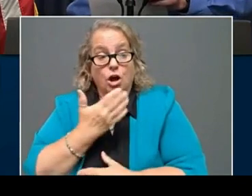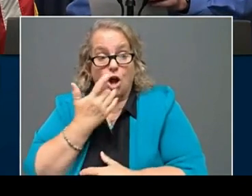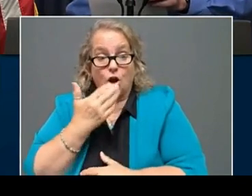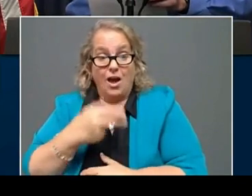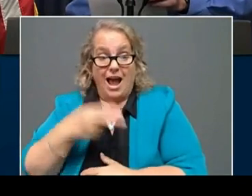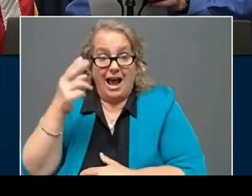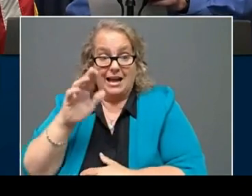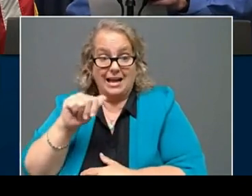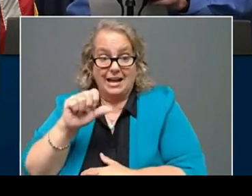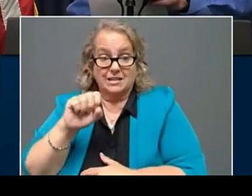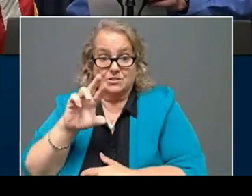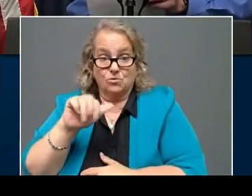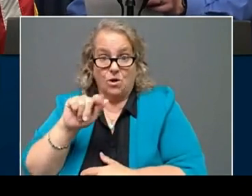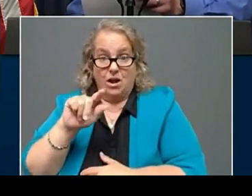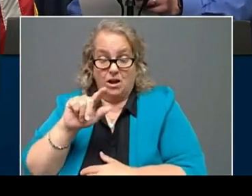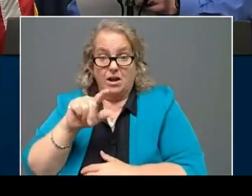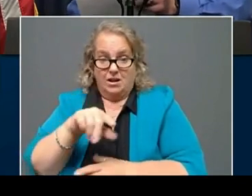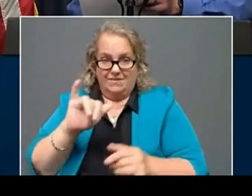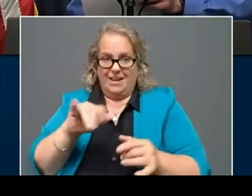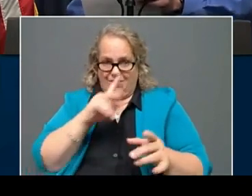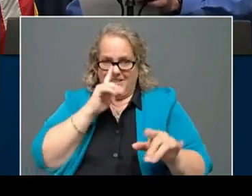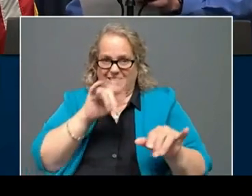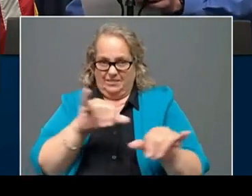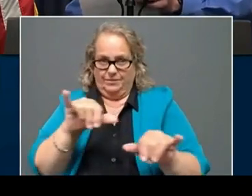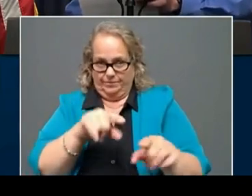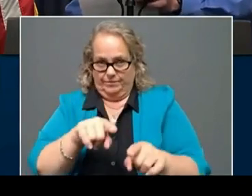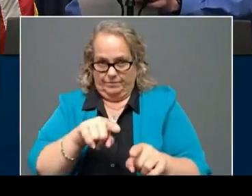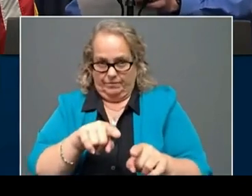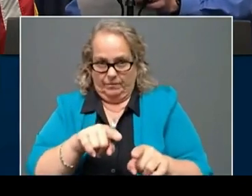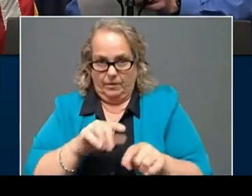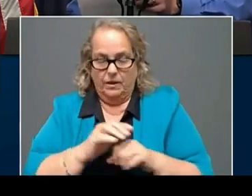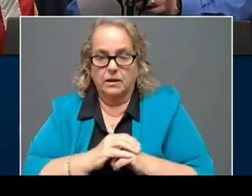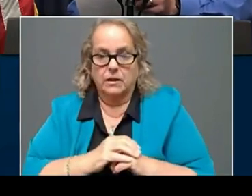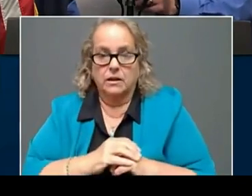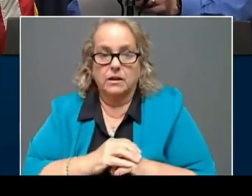corresponds now, that's not as obvious as the new England area because there's